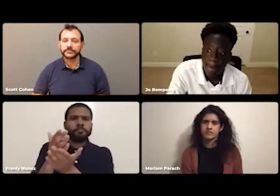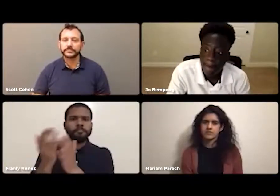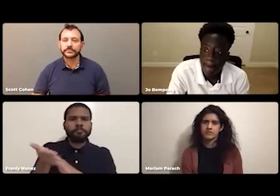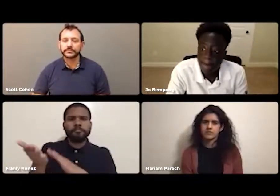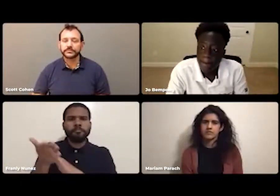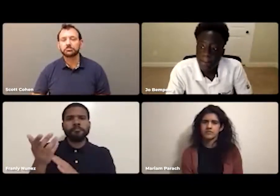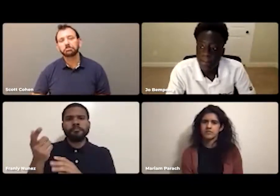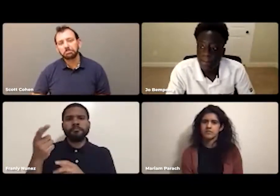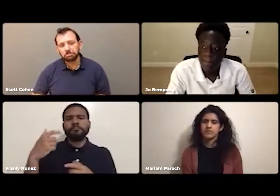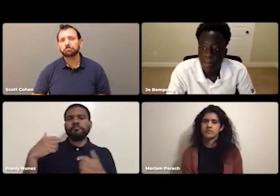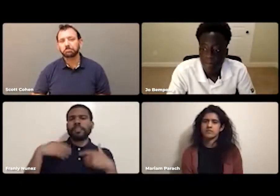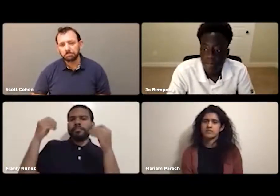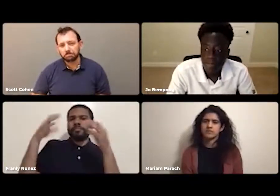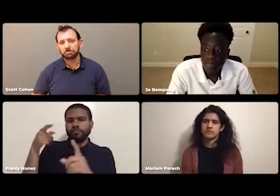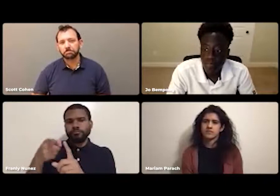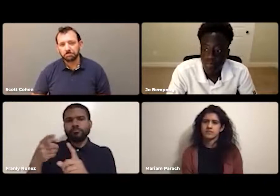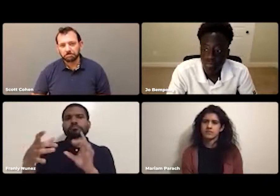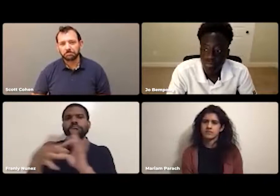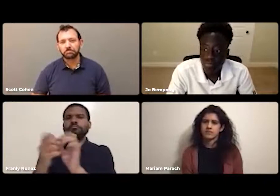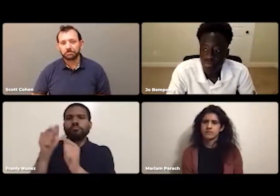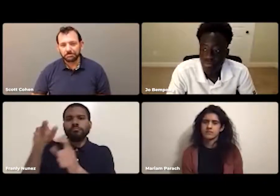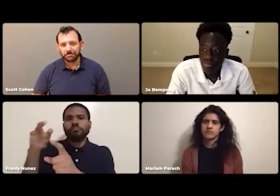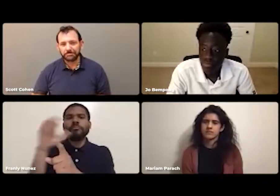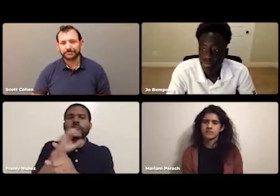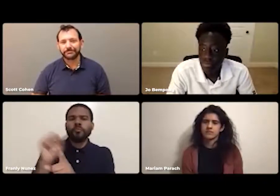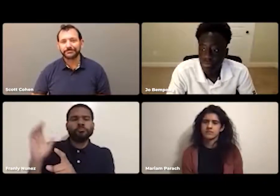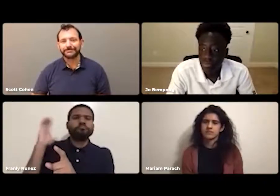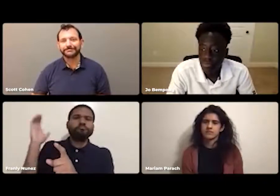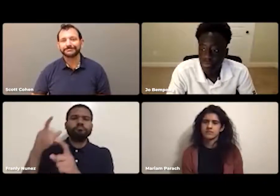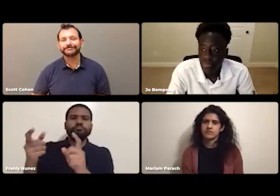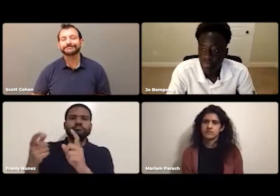It was in Virginia. I don't think that lab's in operation anymore.